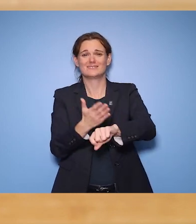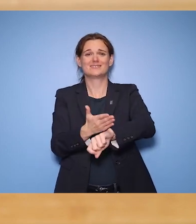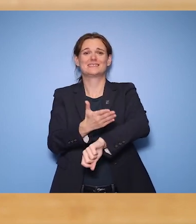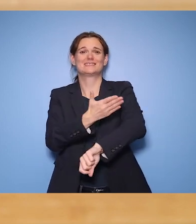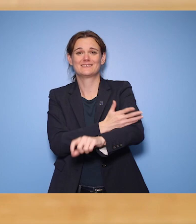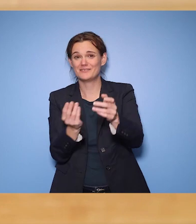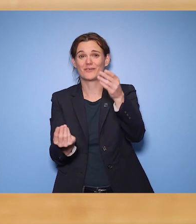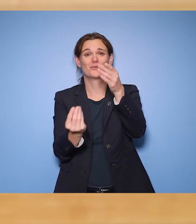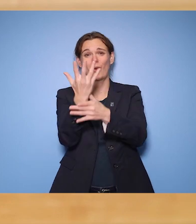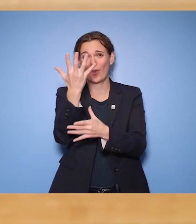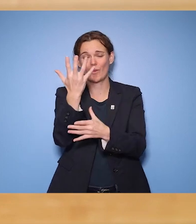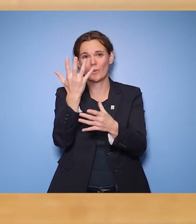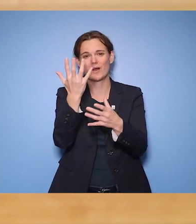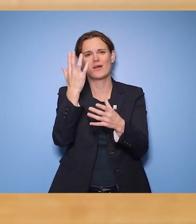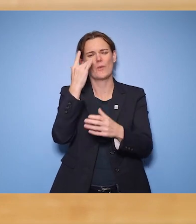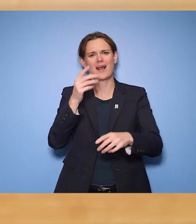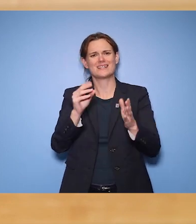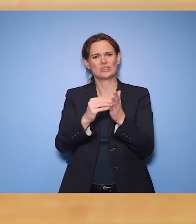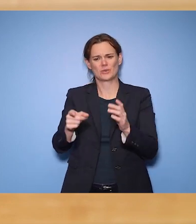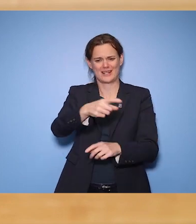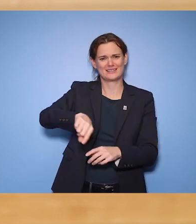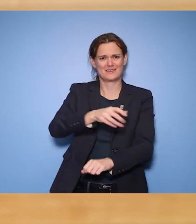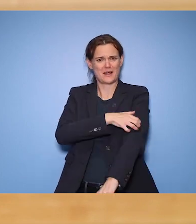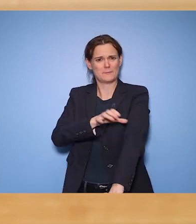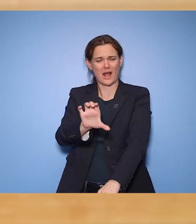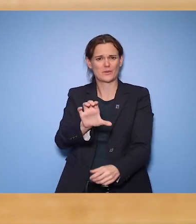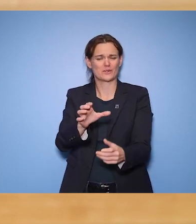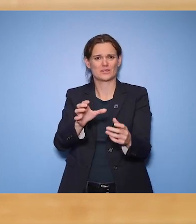we are empowering students for the most innovative challenging applied education that you can